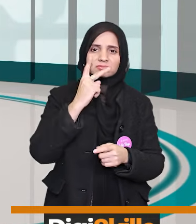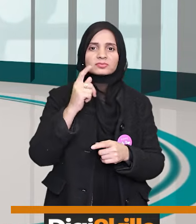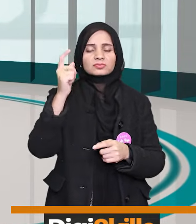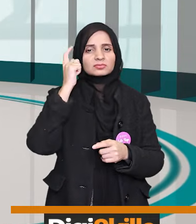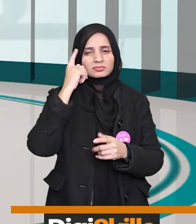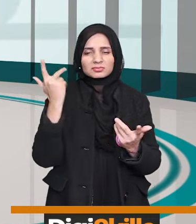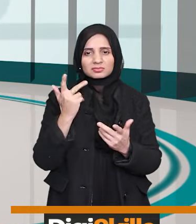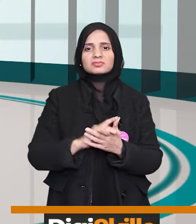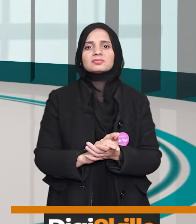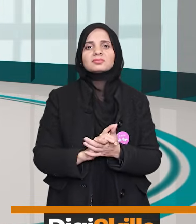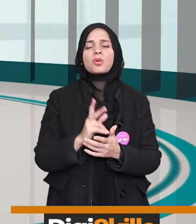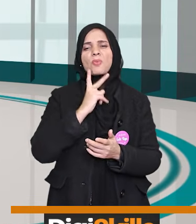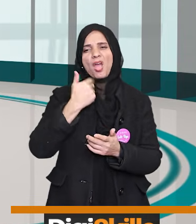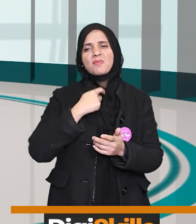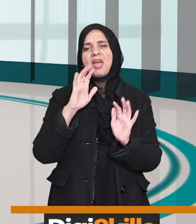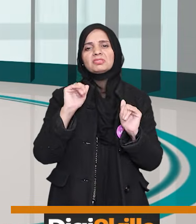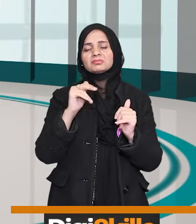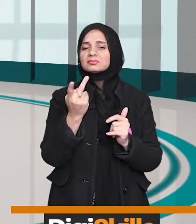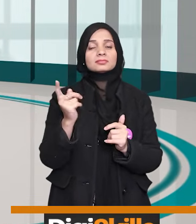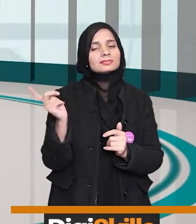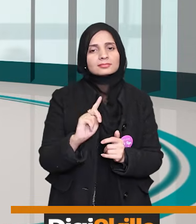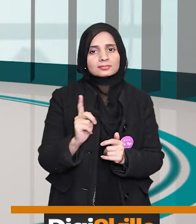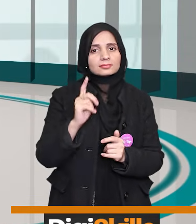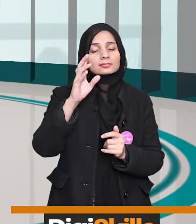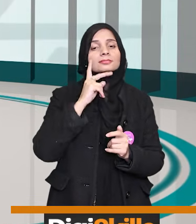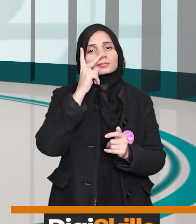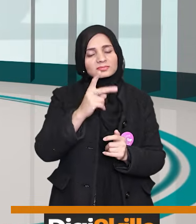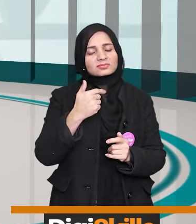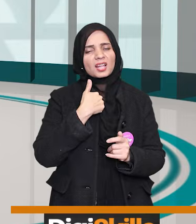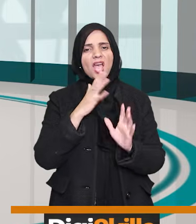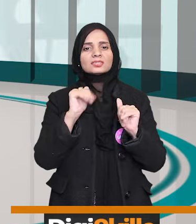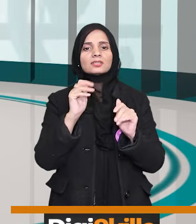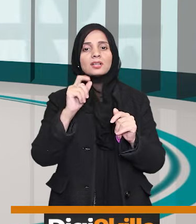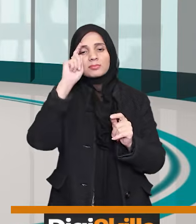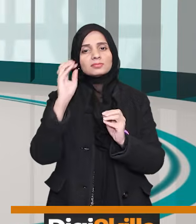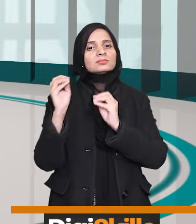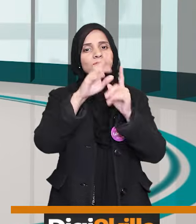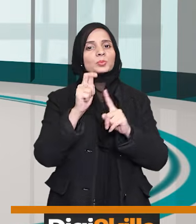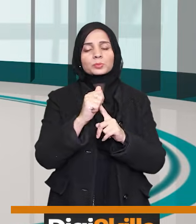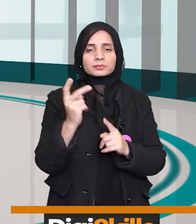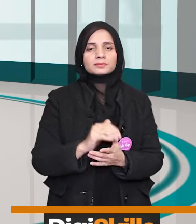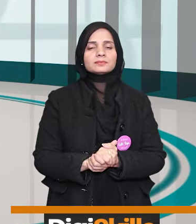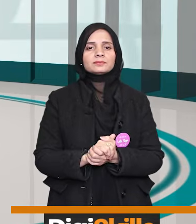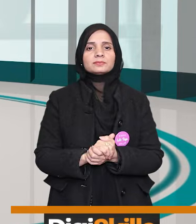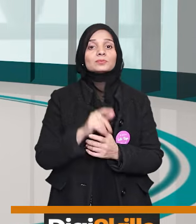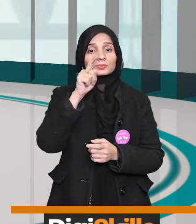This is not positive attitude. You have negated before the employ was satisfied. So, ladies and gentlemen